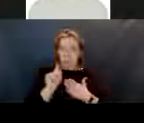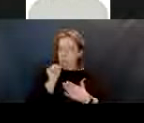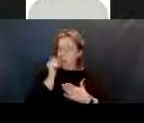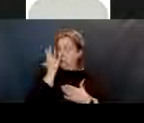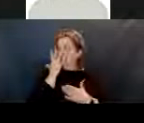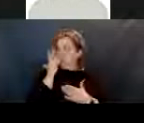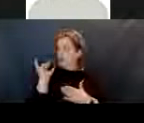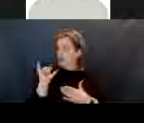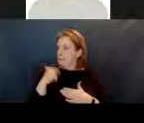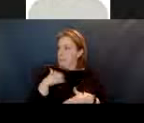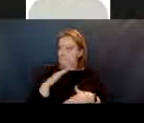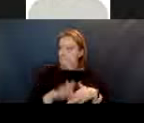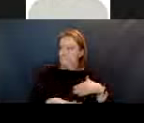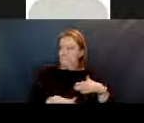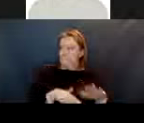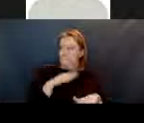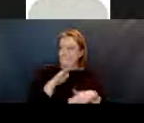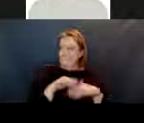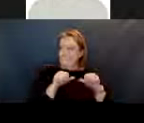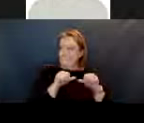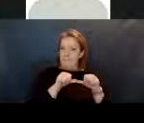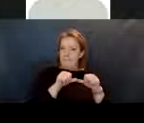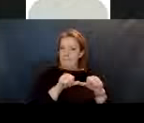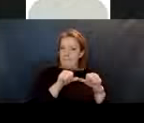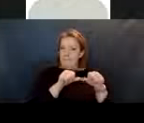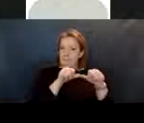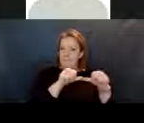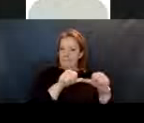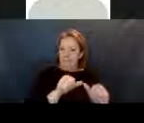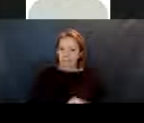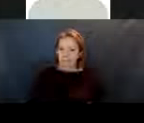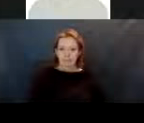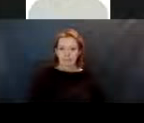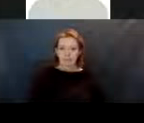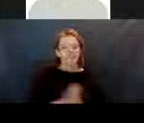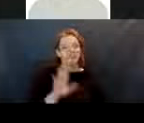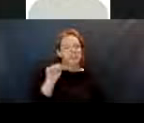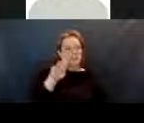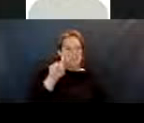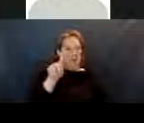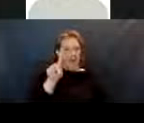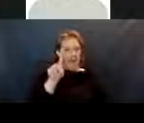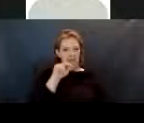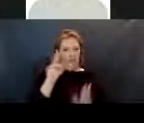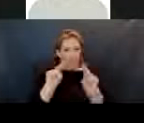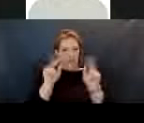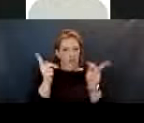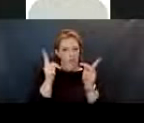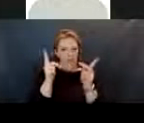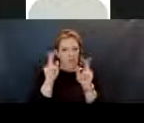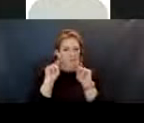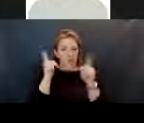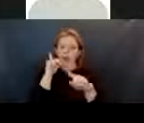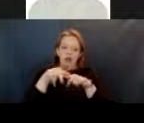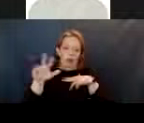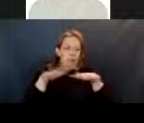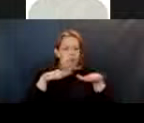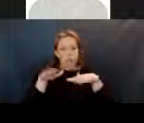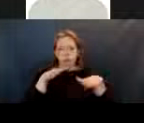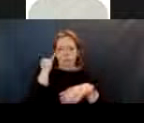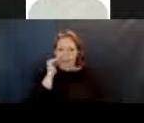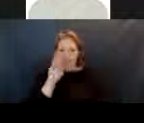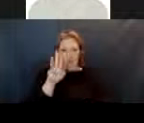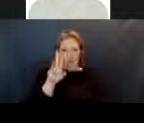Because mud is a no go for the hiking trips and, you know, sometimes when you're lost,